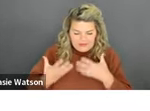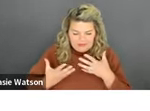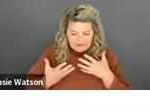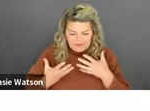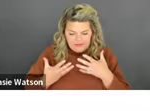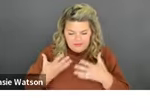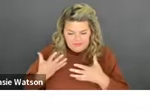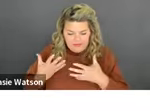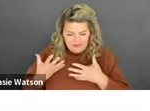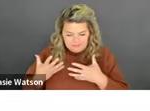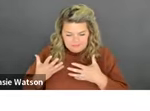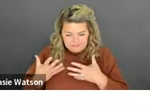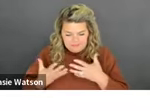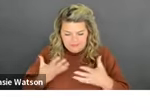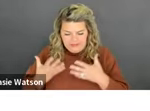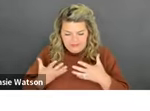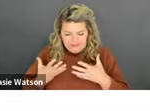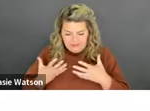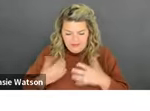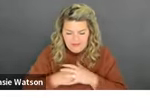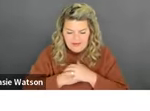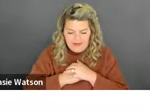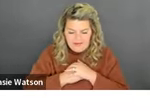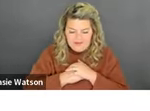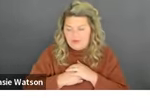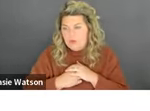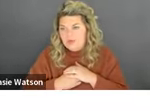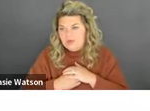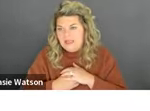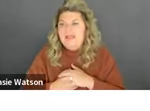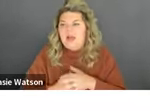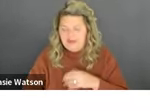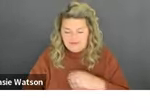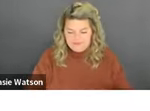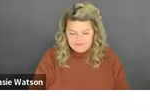was kind of meaning, but I think that's one take on it.